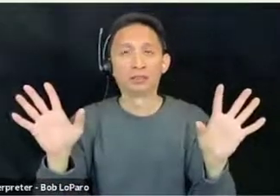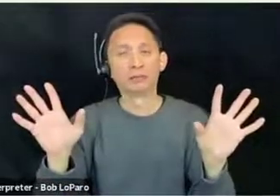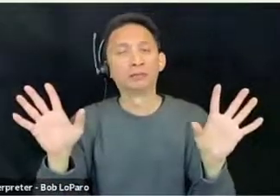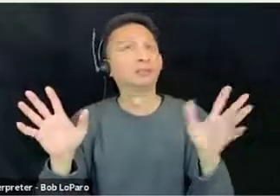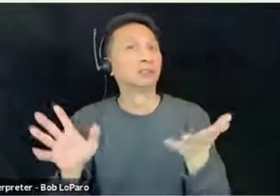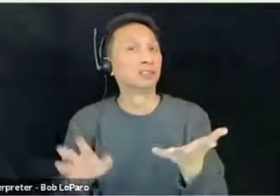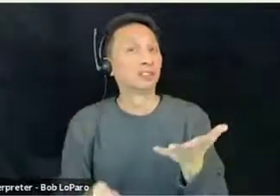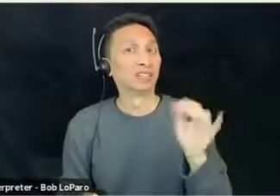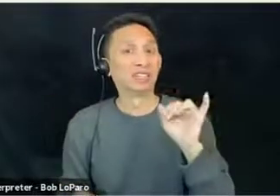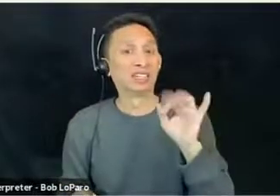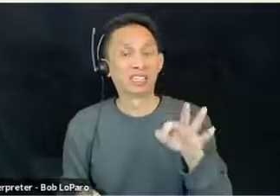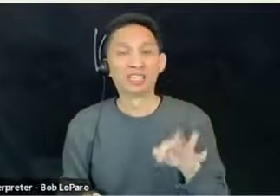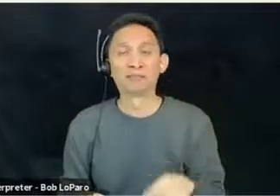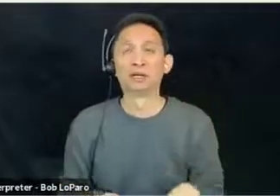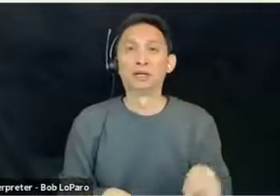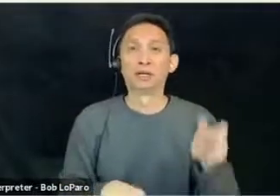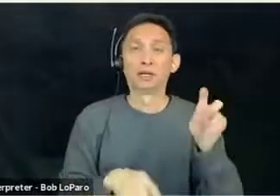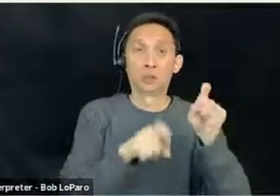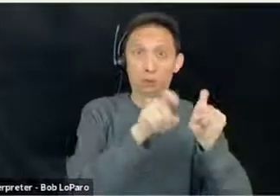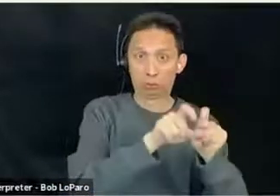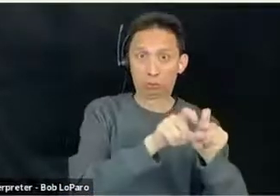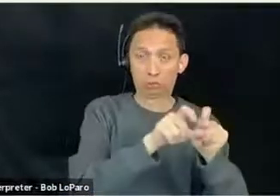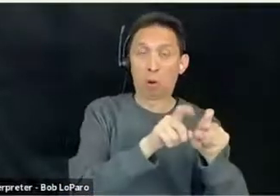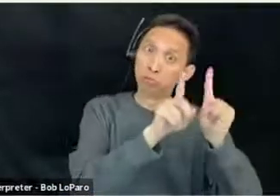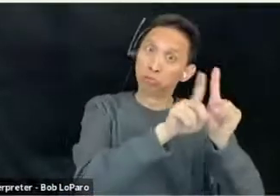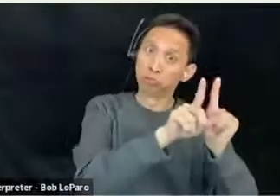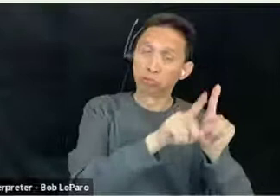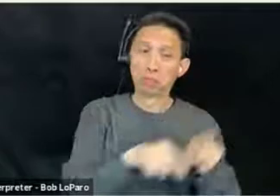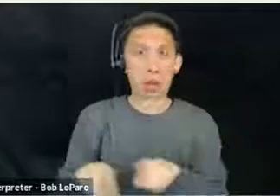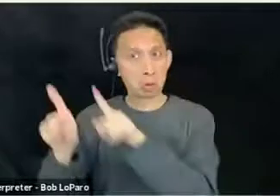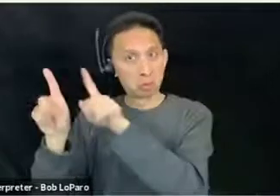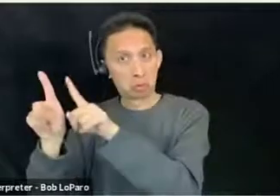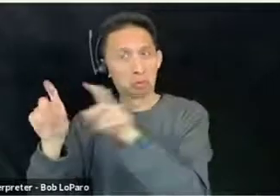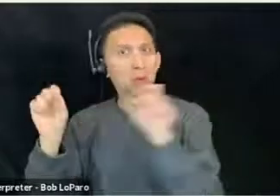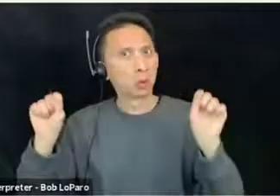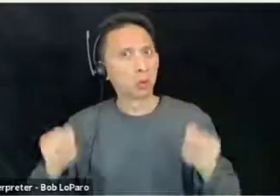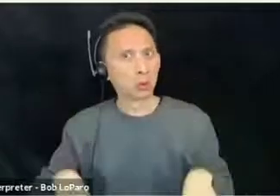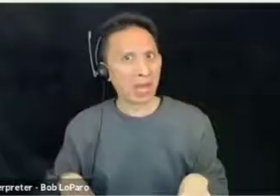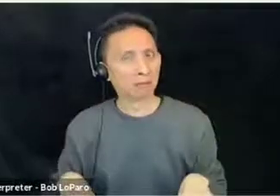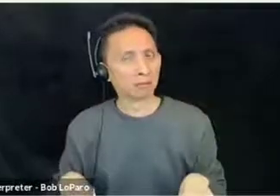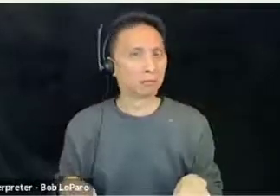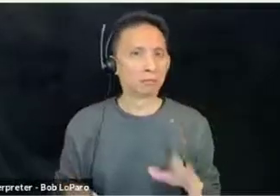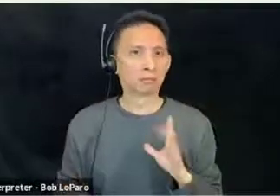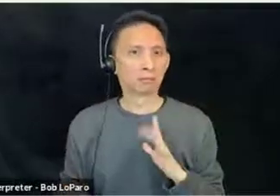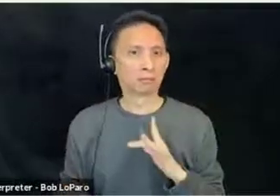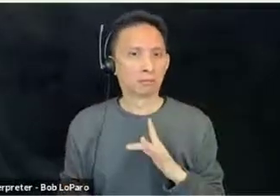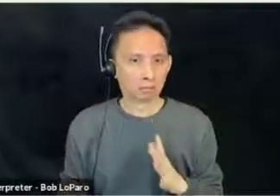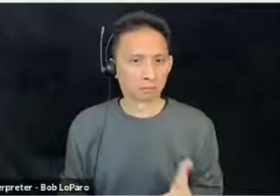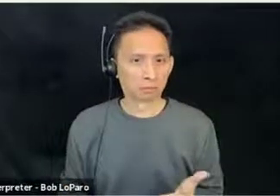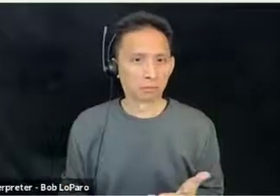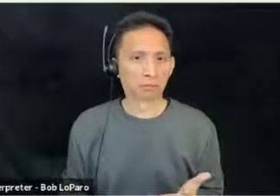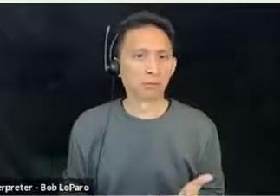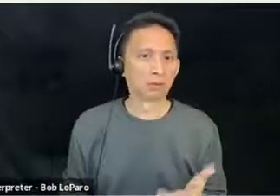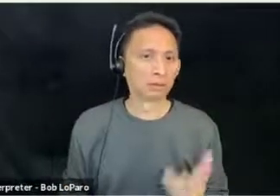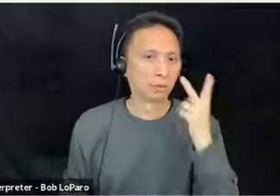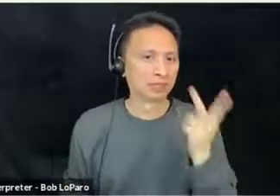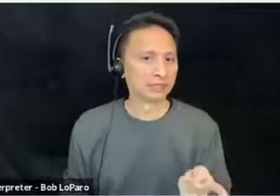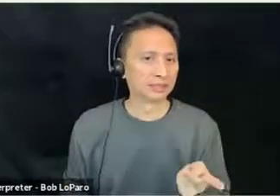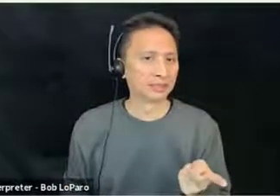to have two copies of a working gene, as you can see, in the carrier category.